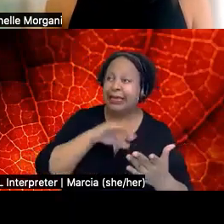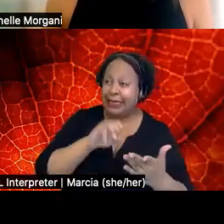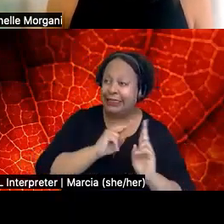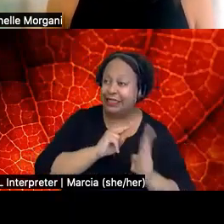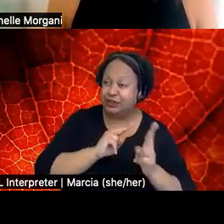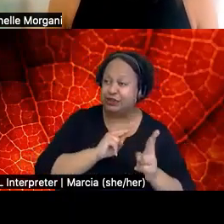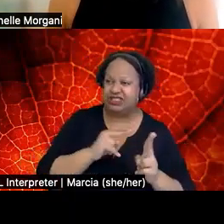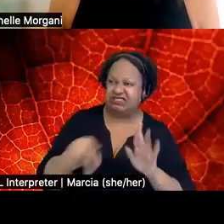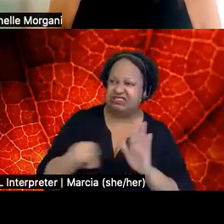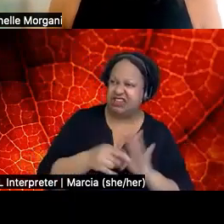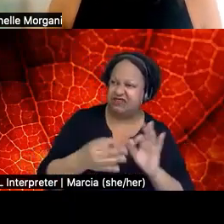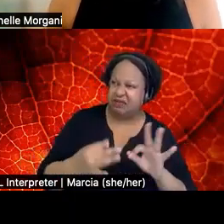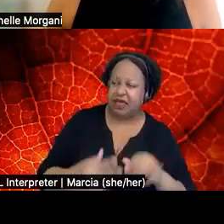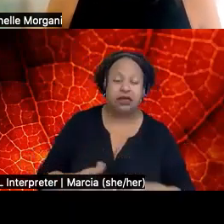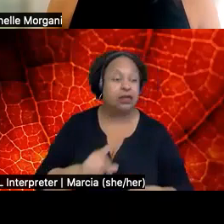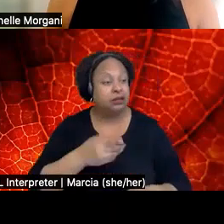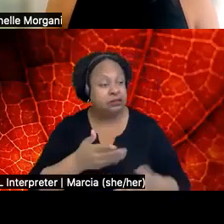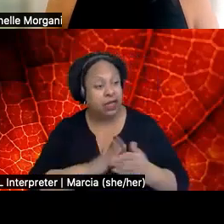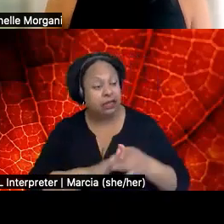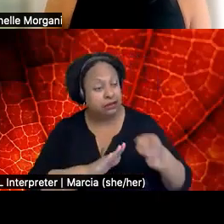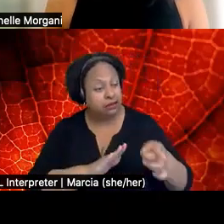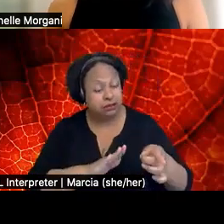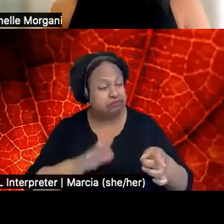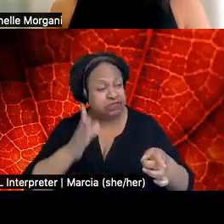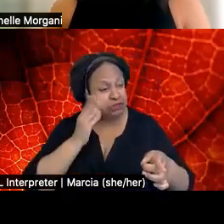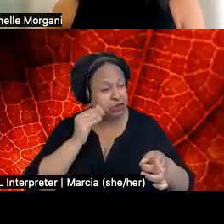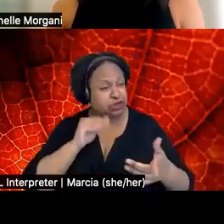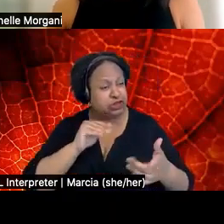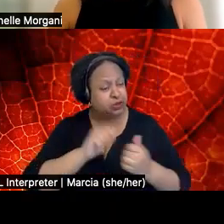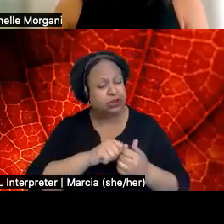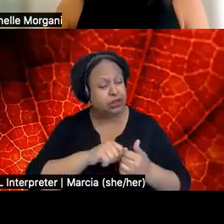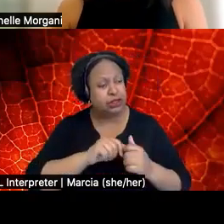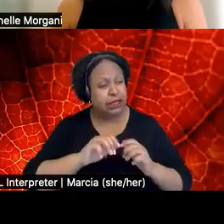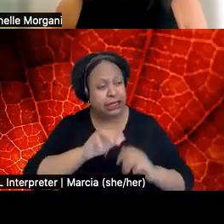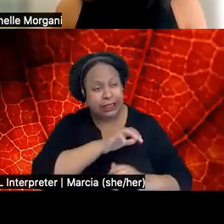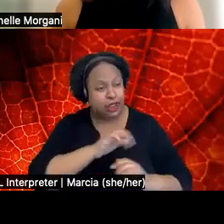Question: What is the experience of doing a clinical interview like for you?